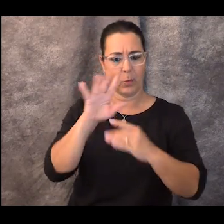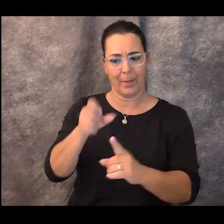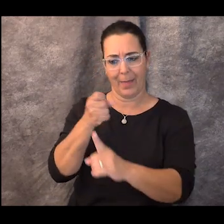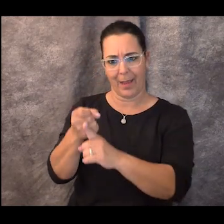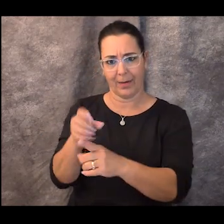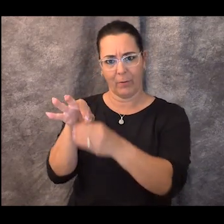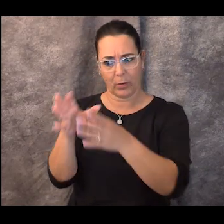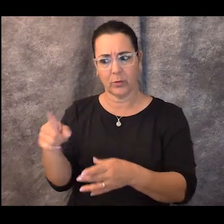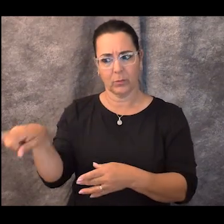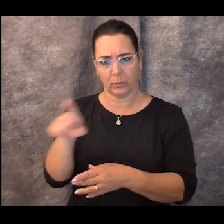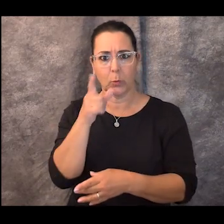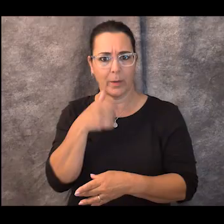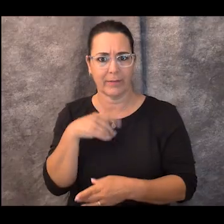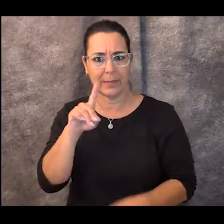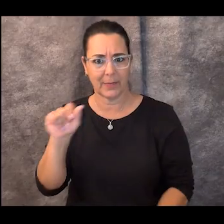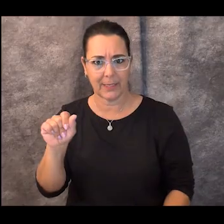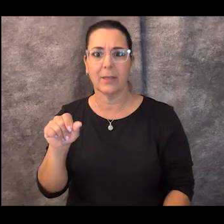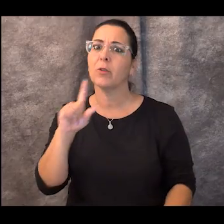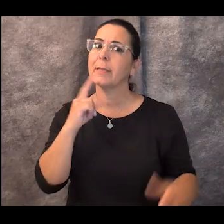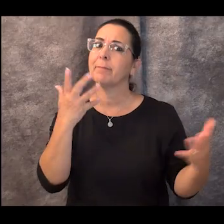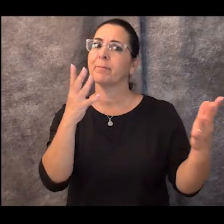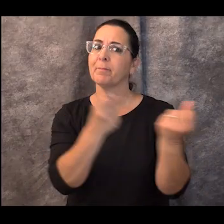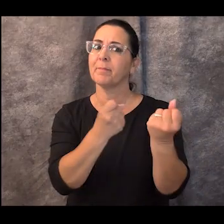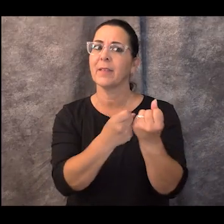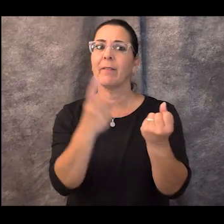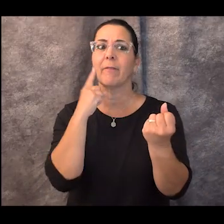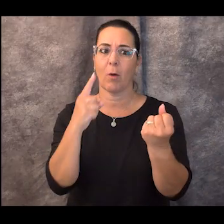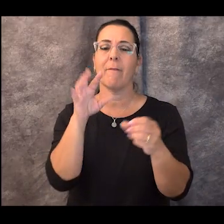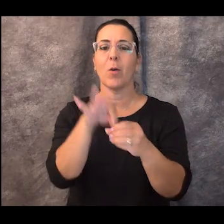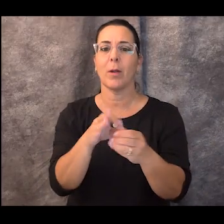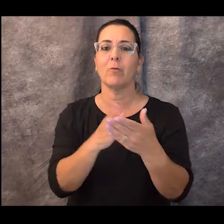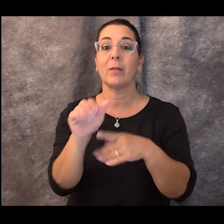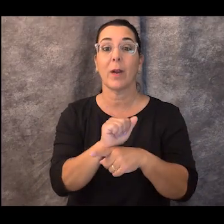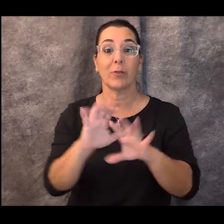Big shout out to the Voting Rights Practice group at Disability Rights California.